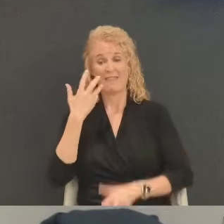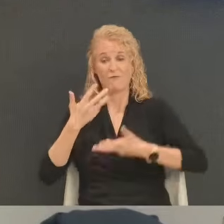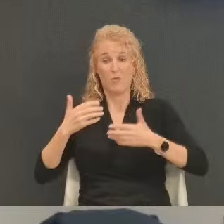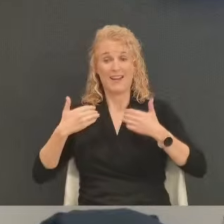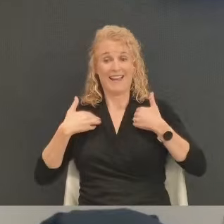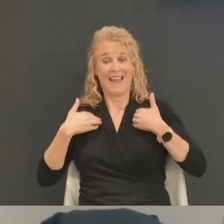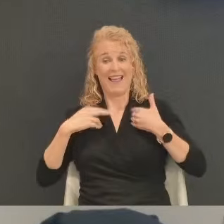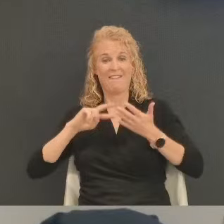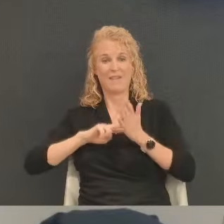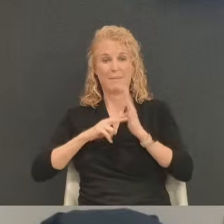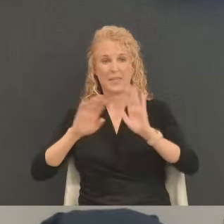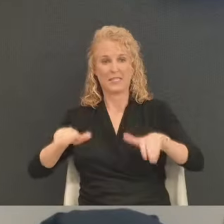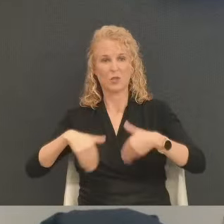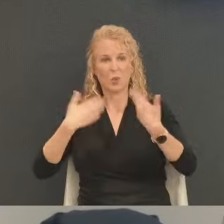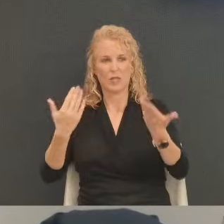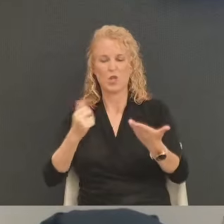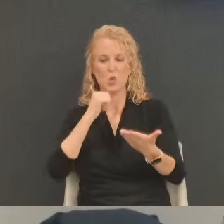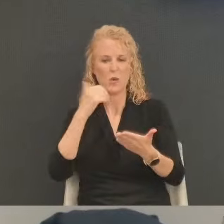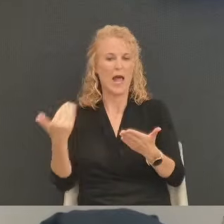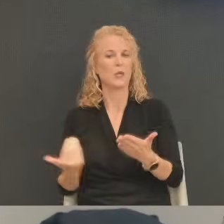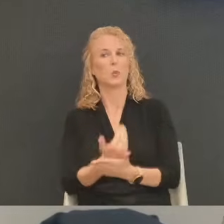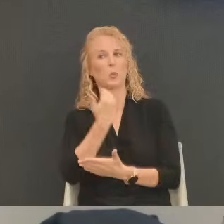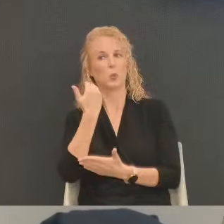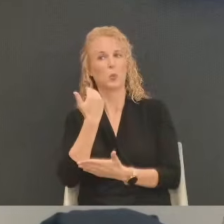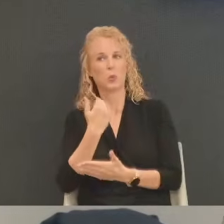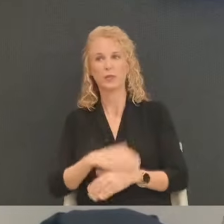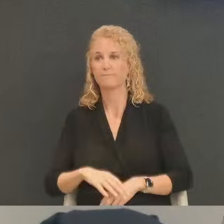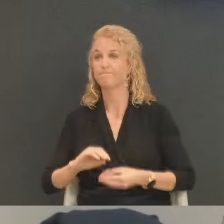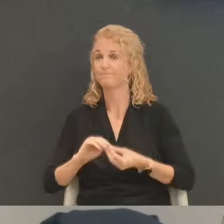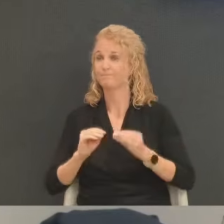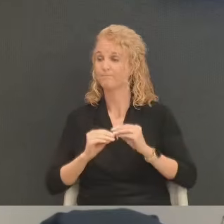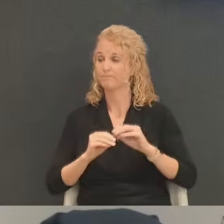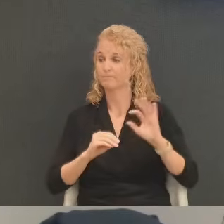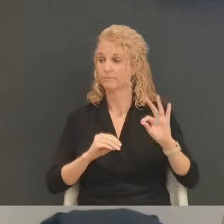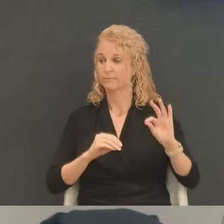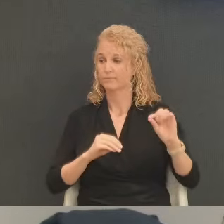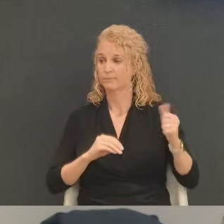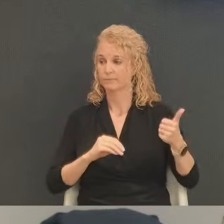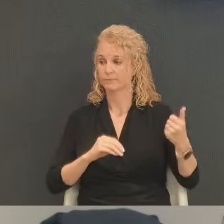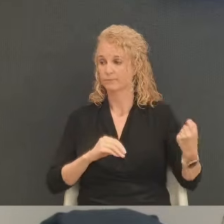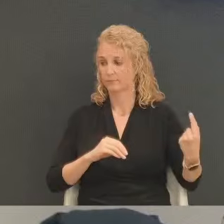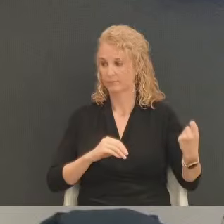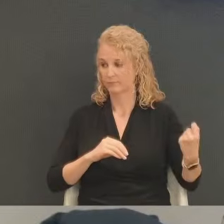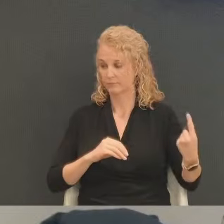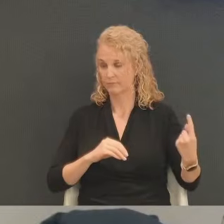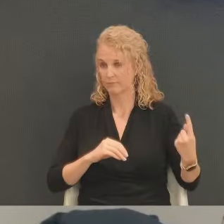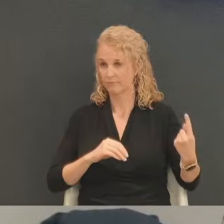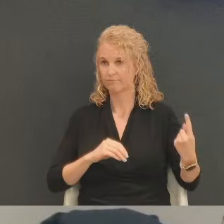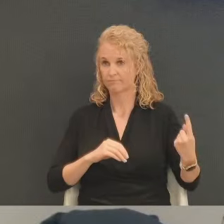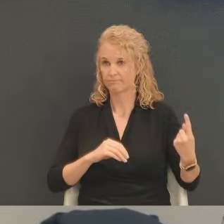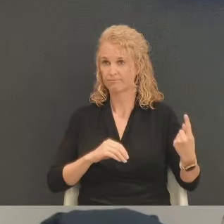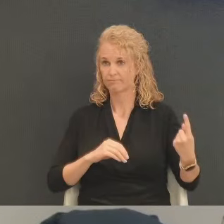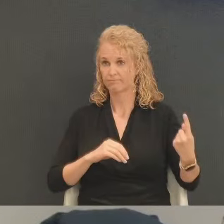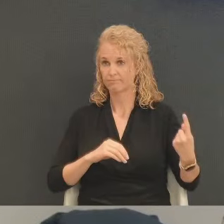wouldn't we know we've been using it before? for items 9, 10, and 11, the pay core items, I think